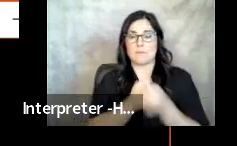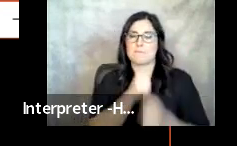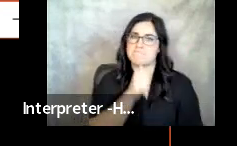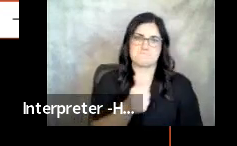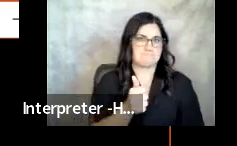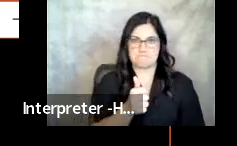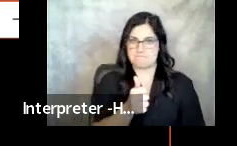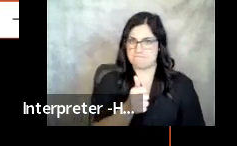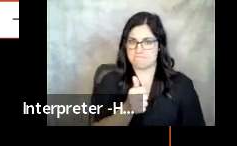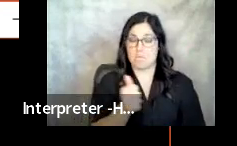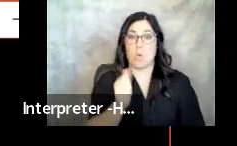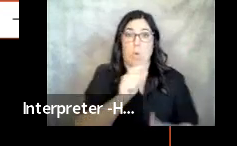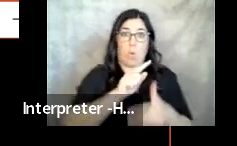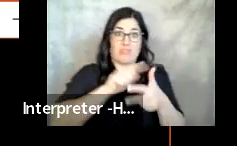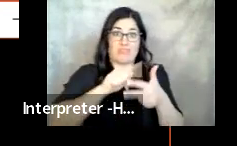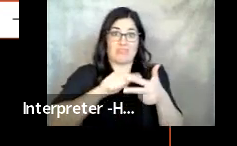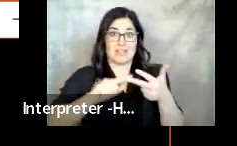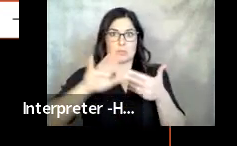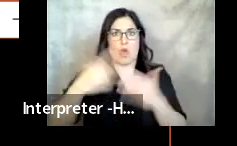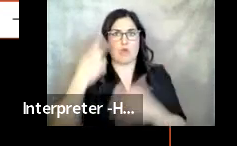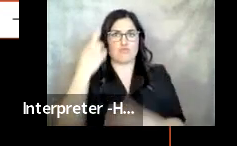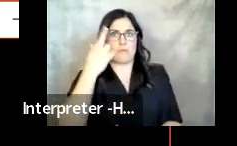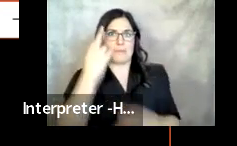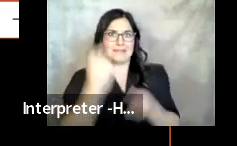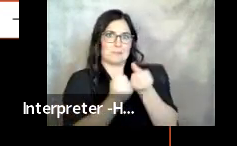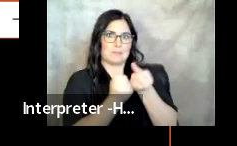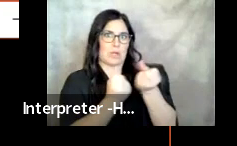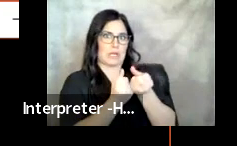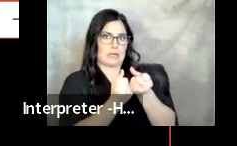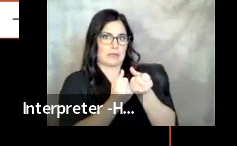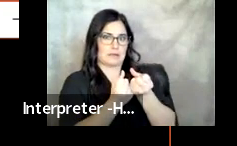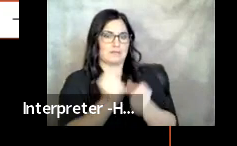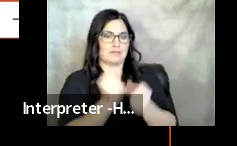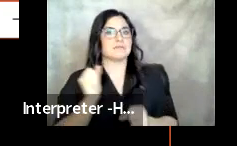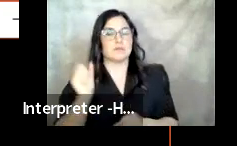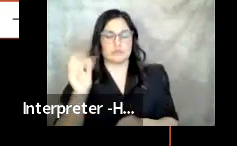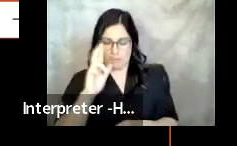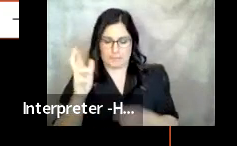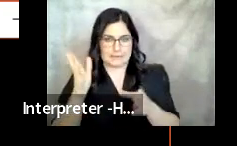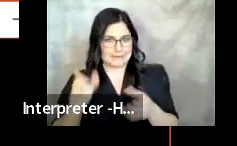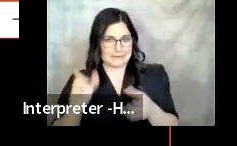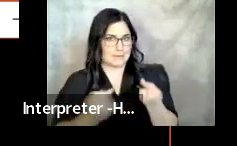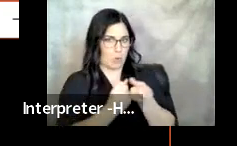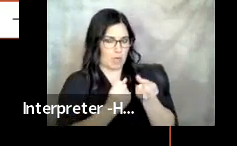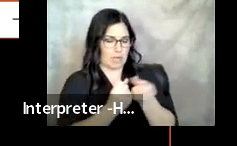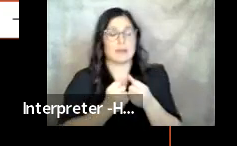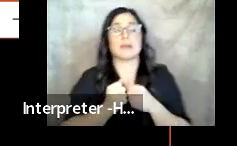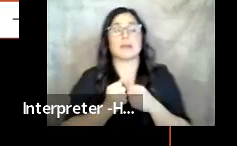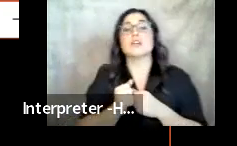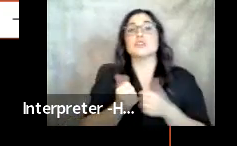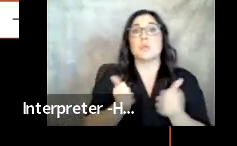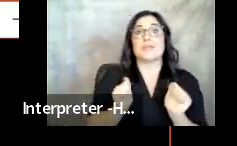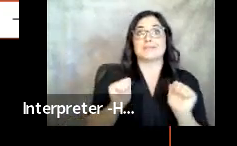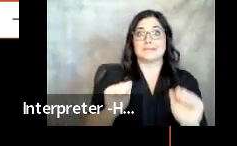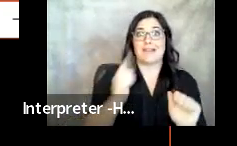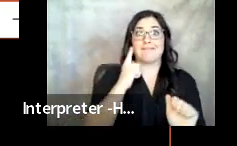This is all. Republicans doing this. The attempt to try to free the slaves.